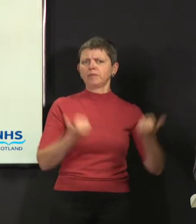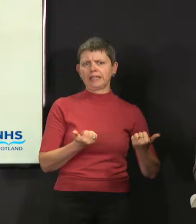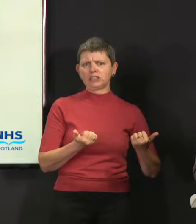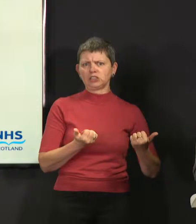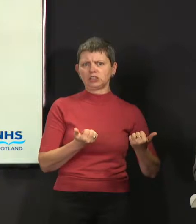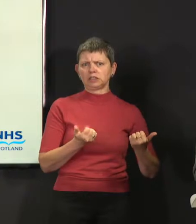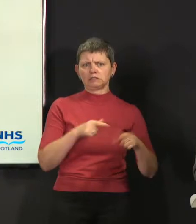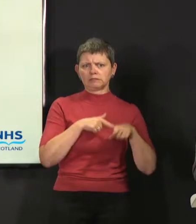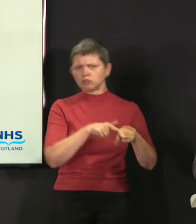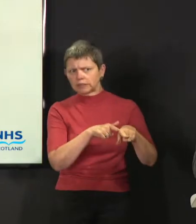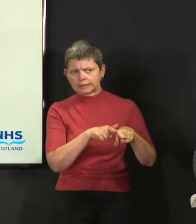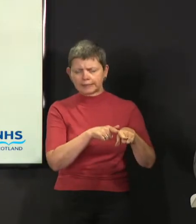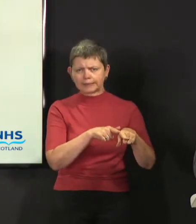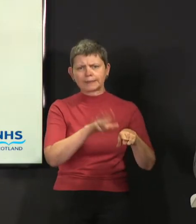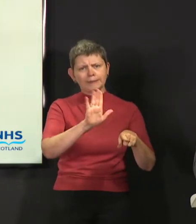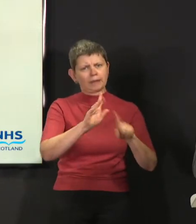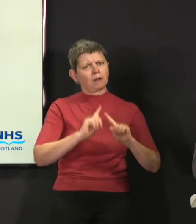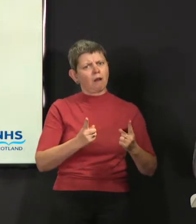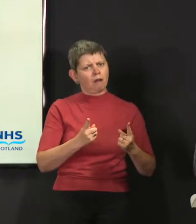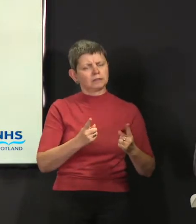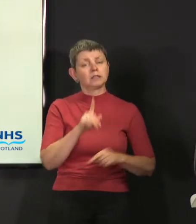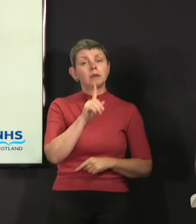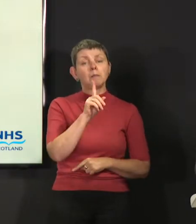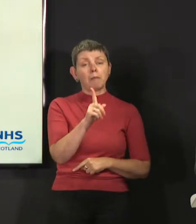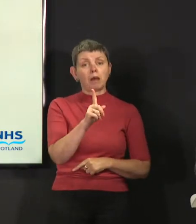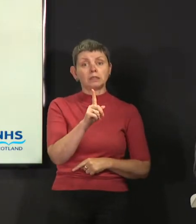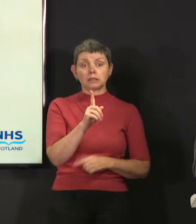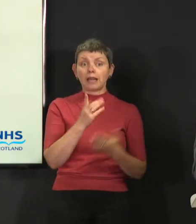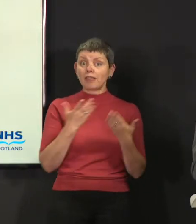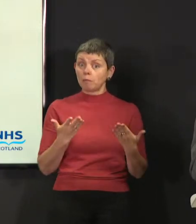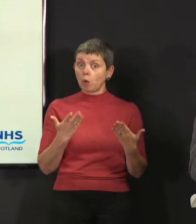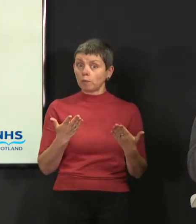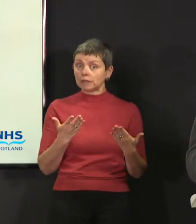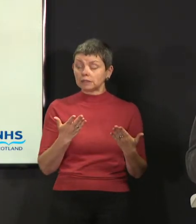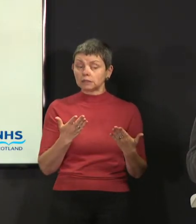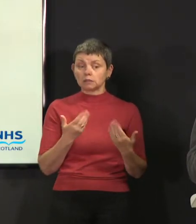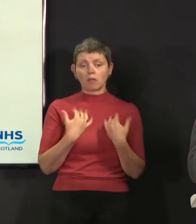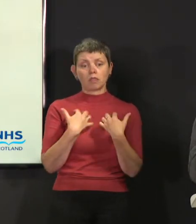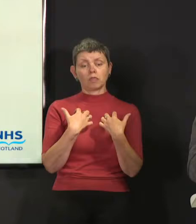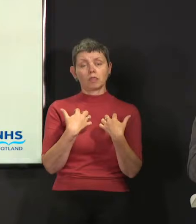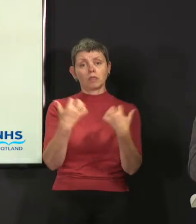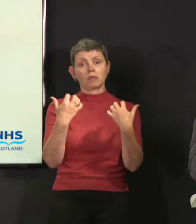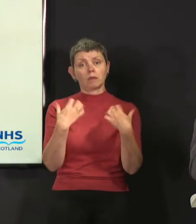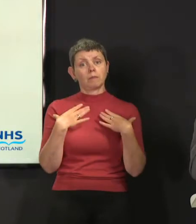transmission chain but so far the public health leads and the public have done a